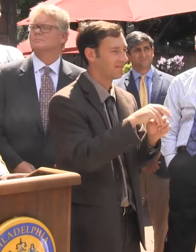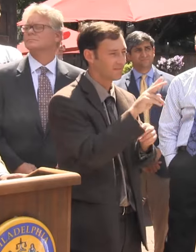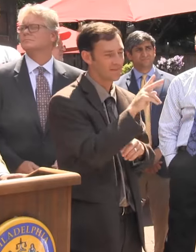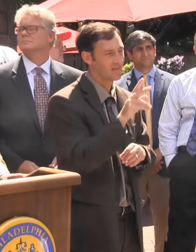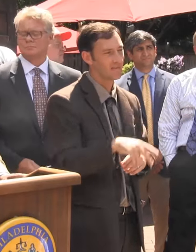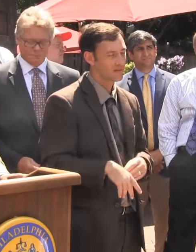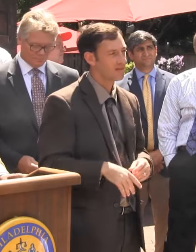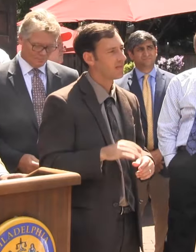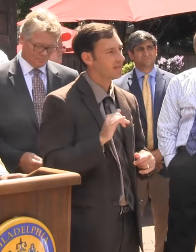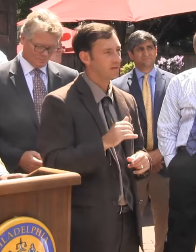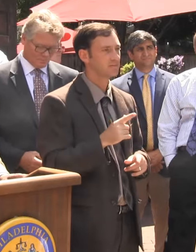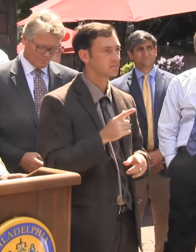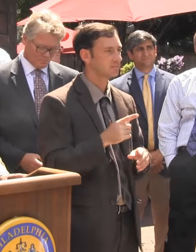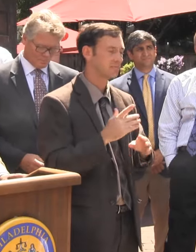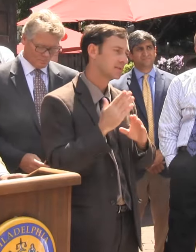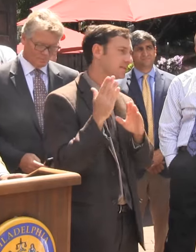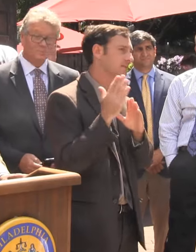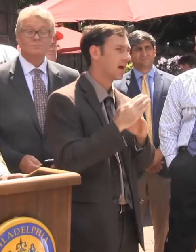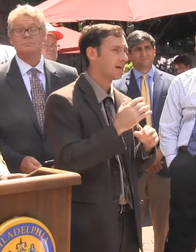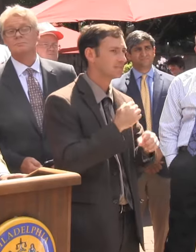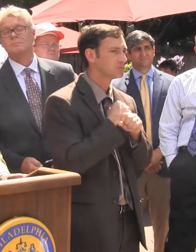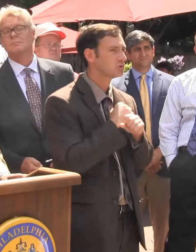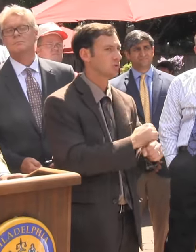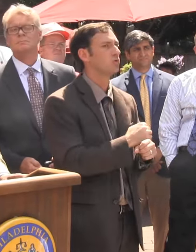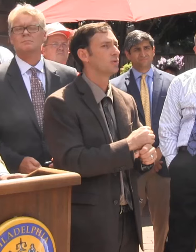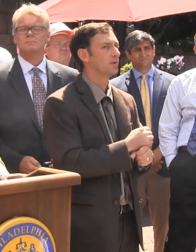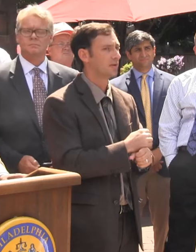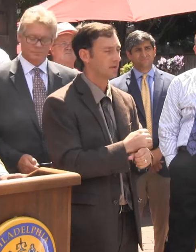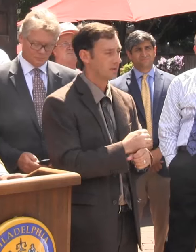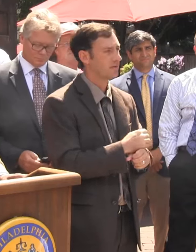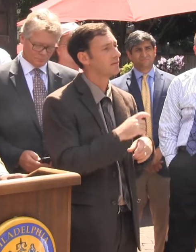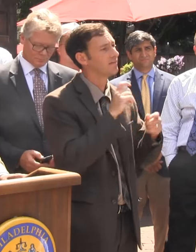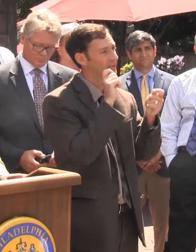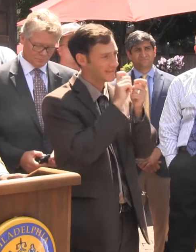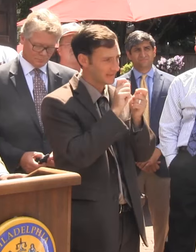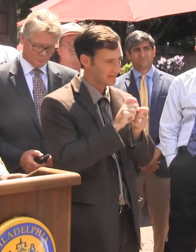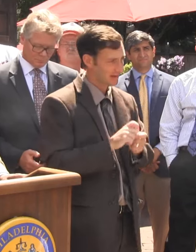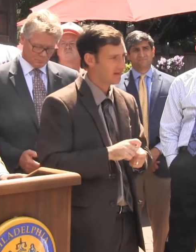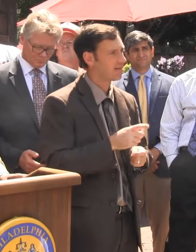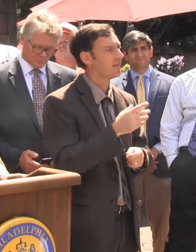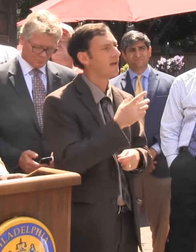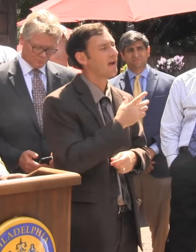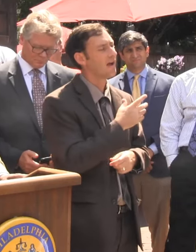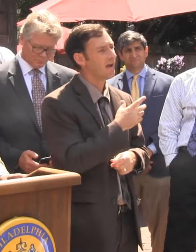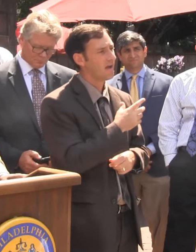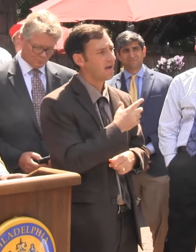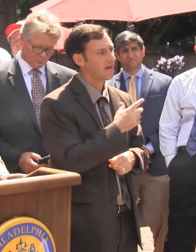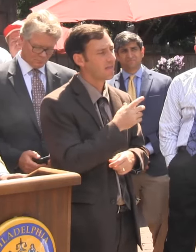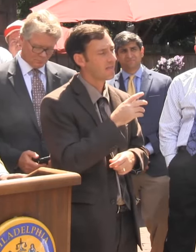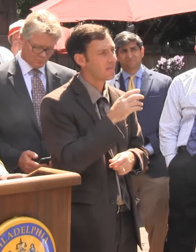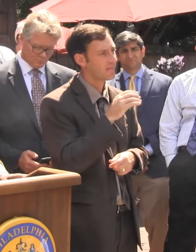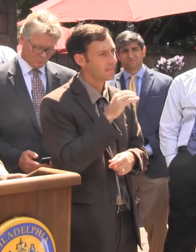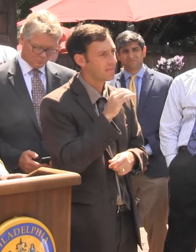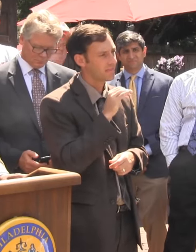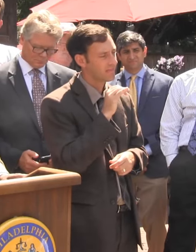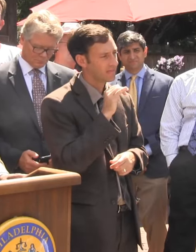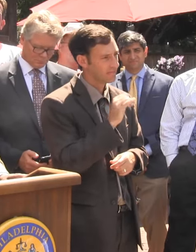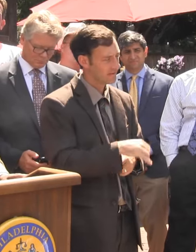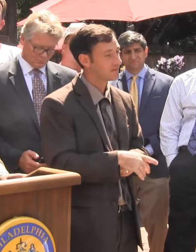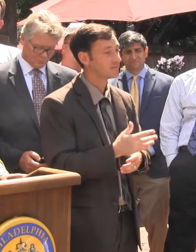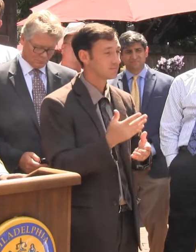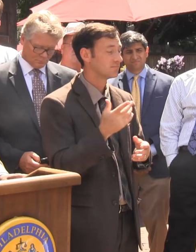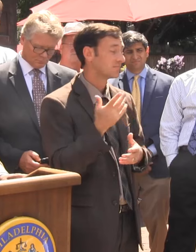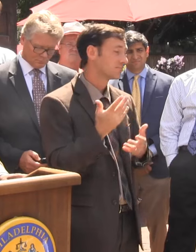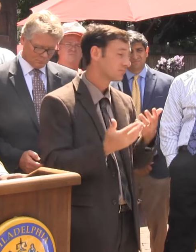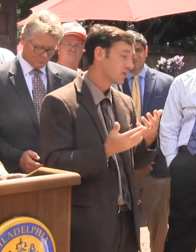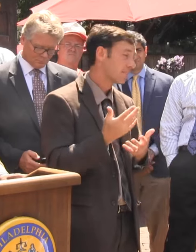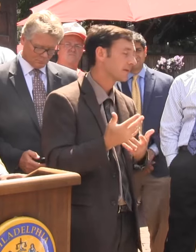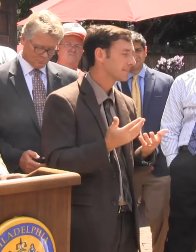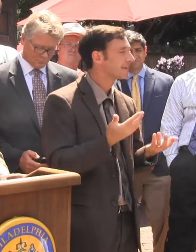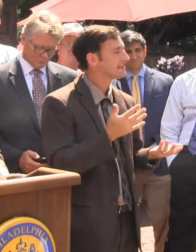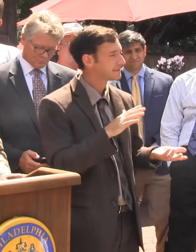of the highest level of security from a detail standpoint, and is probably right on the edge